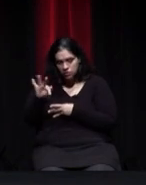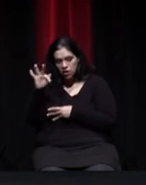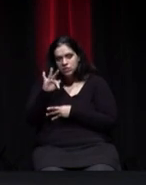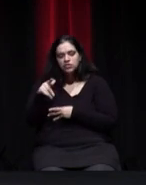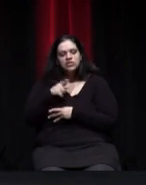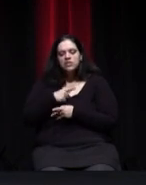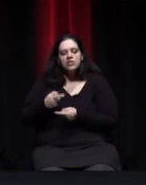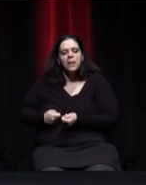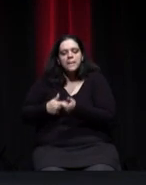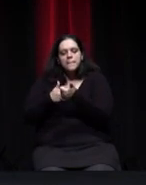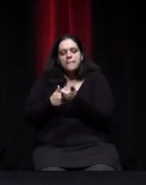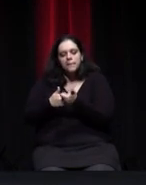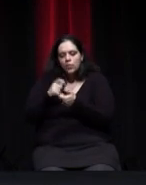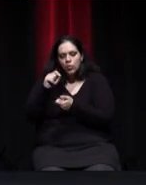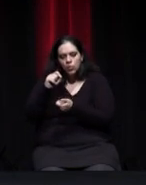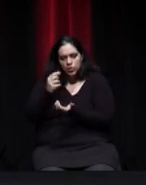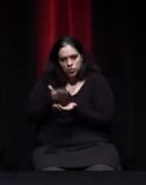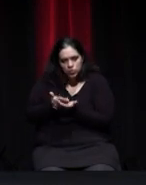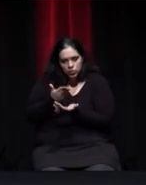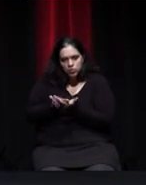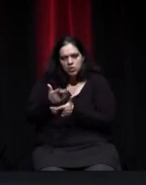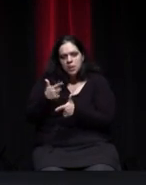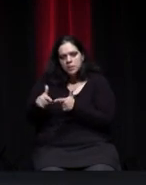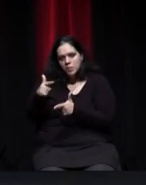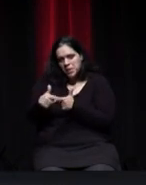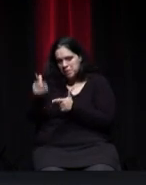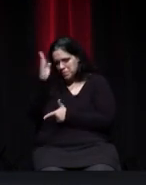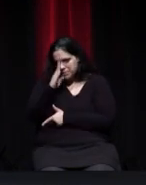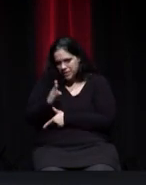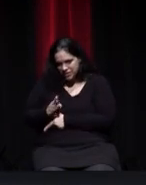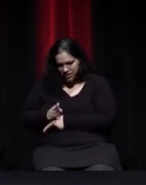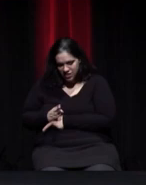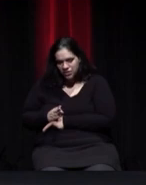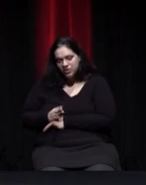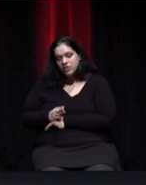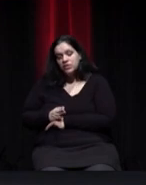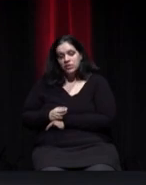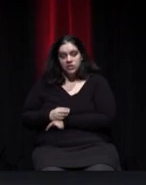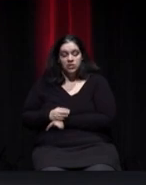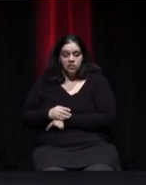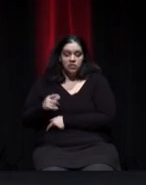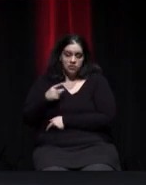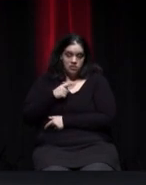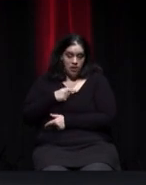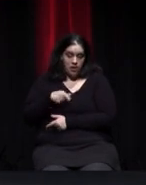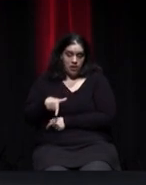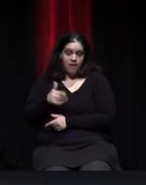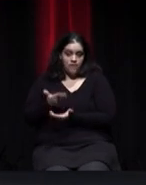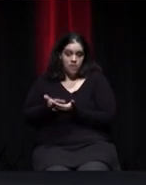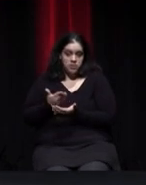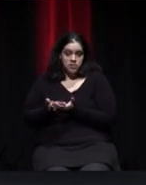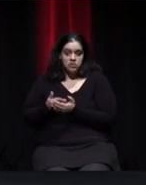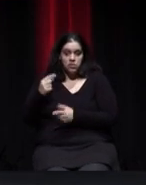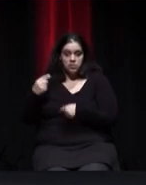which was Study of Brazilian Problems. It was a political formation, a State policy,